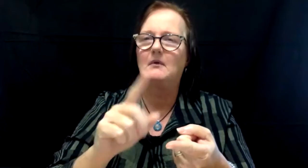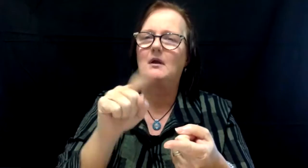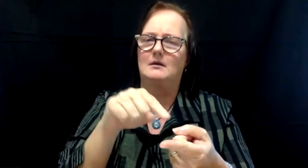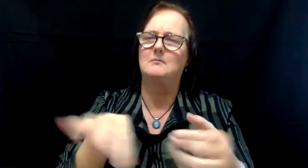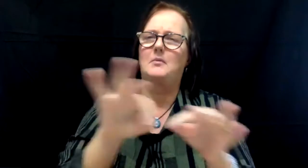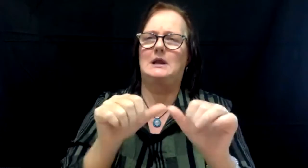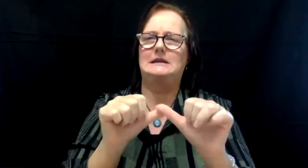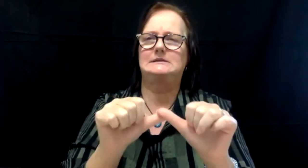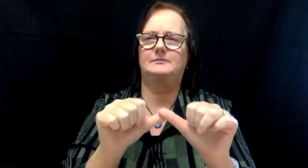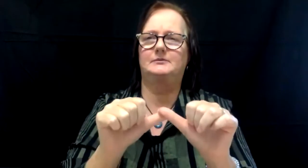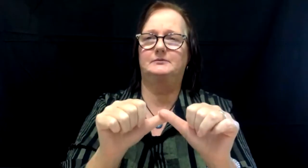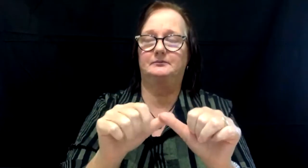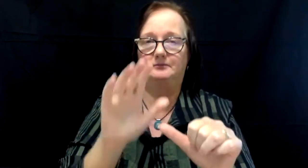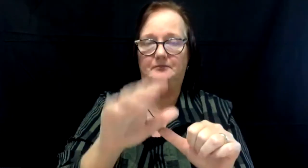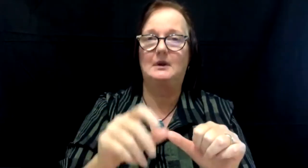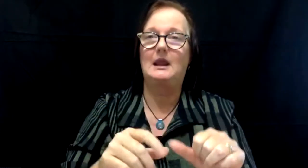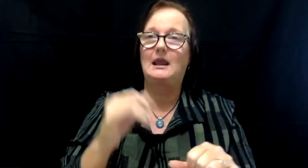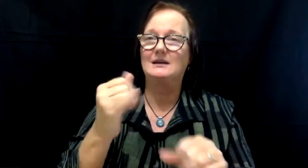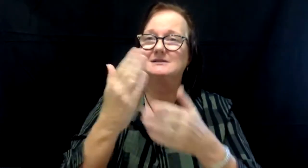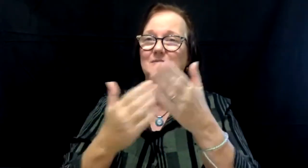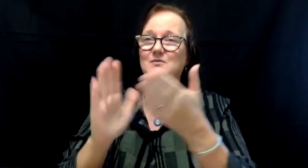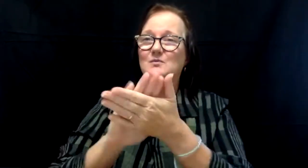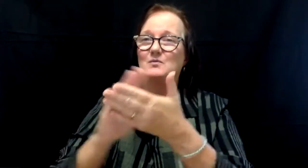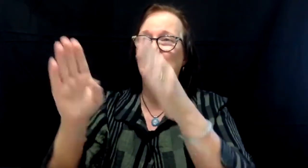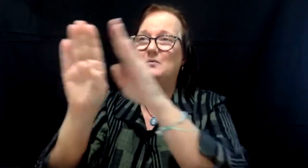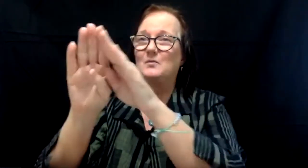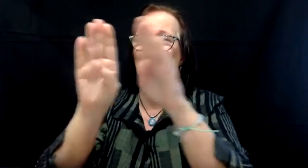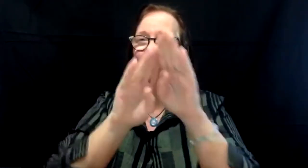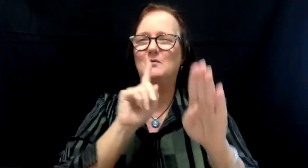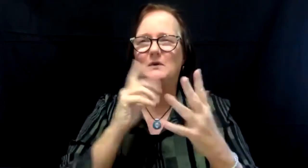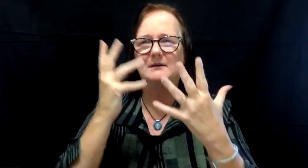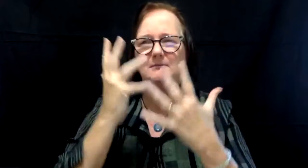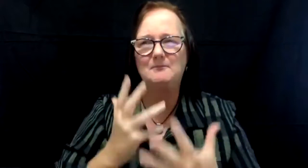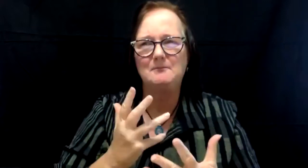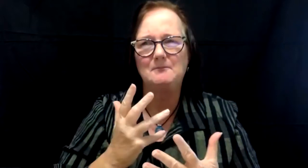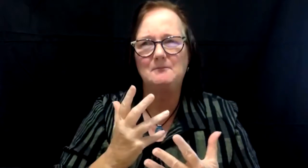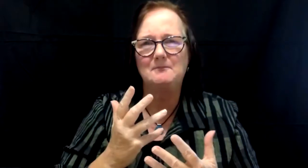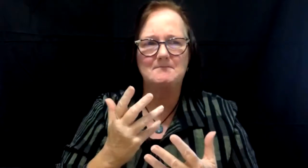However, it's important for them to sustain. Now we're seeing some Deaf schools close which is devastating.